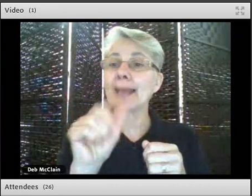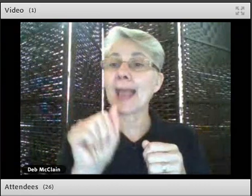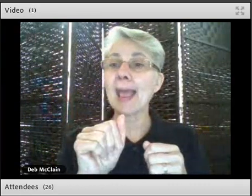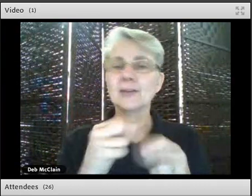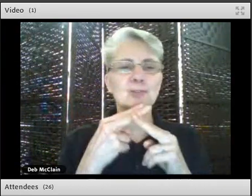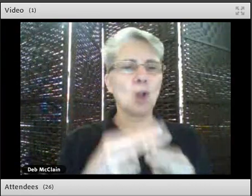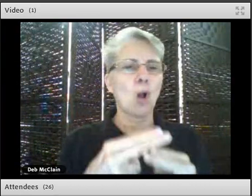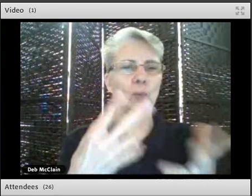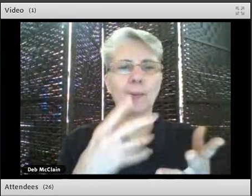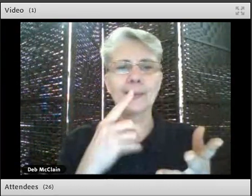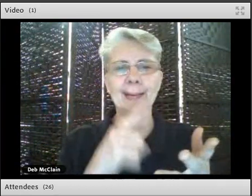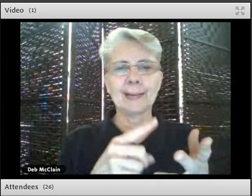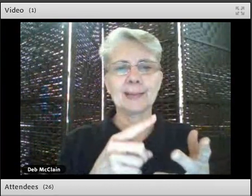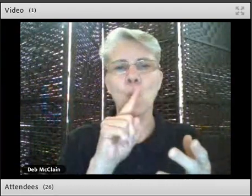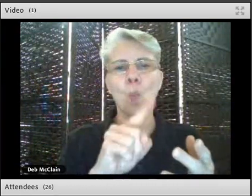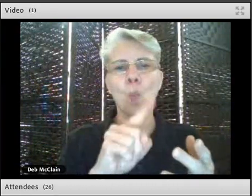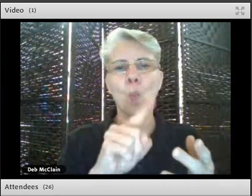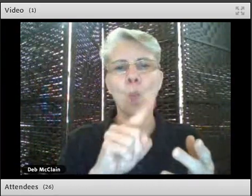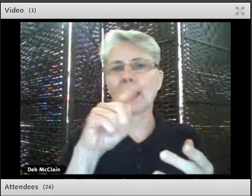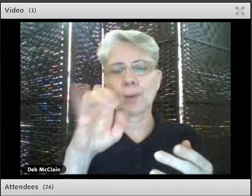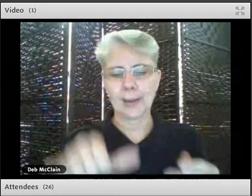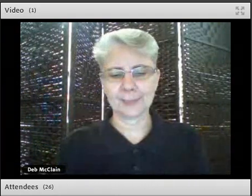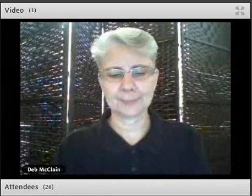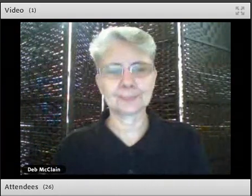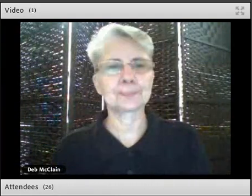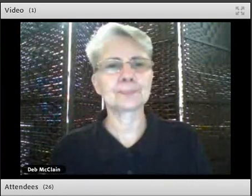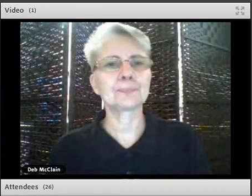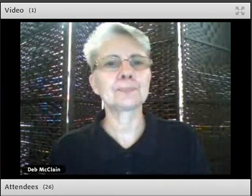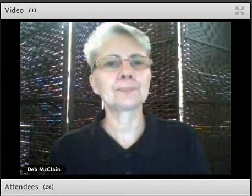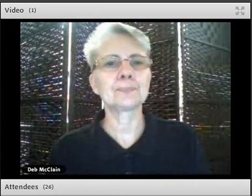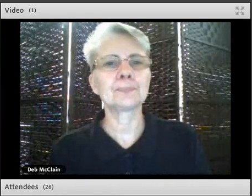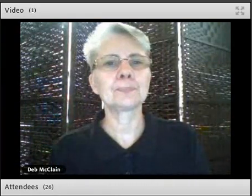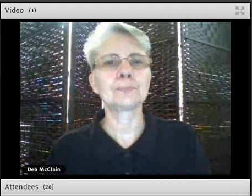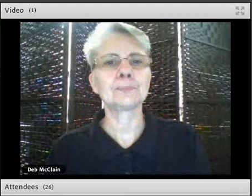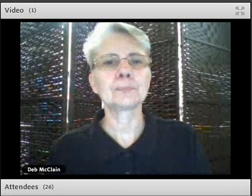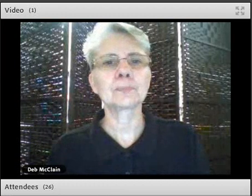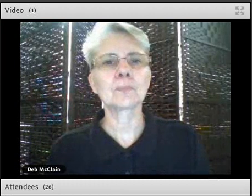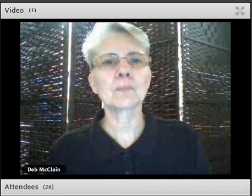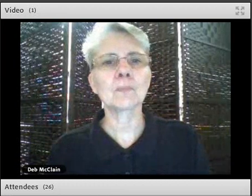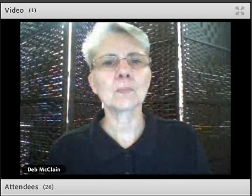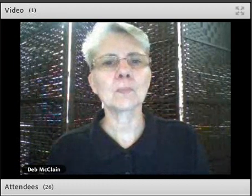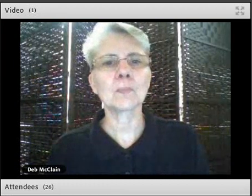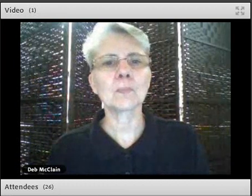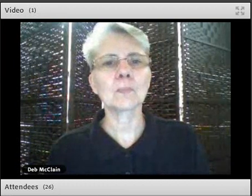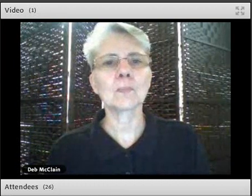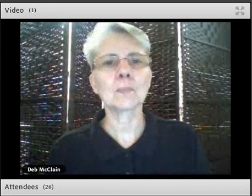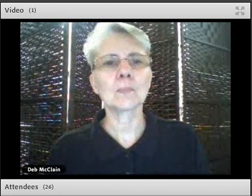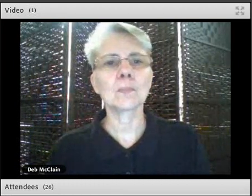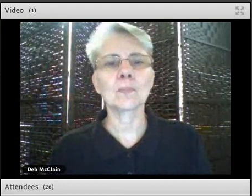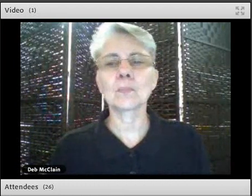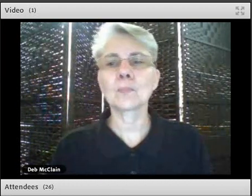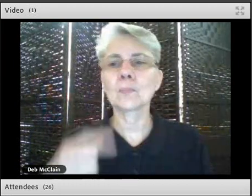For the sound characteristics, because we're dealing with electronic resources, everything's going to be digital,